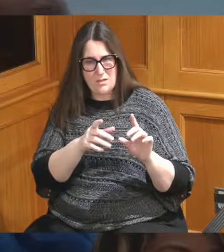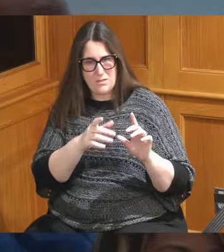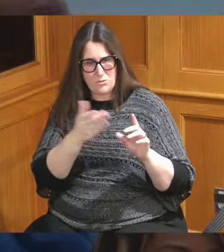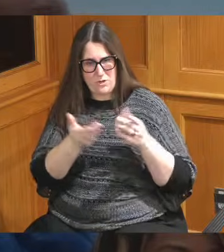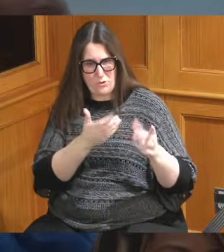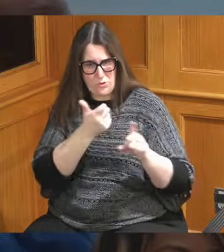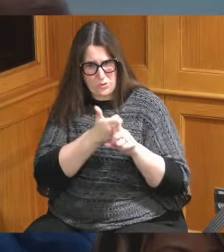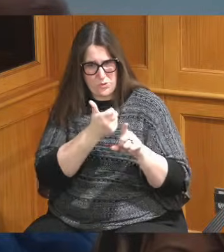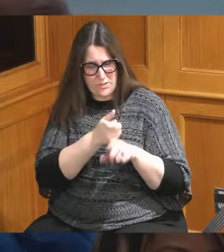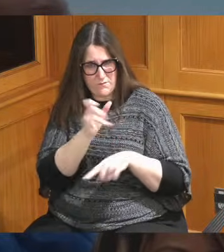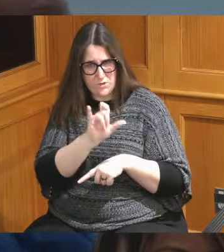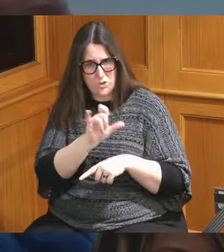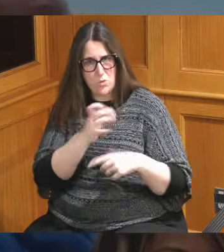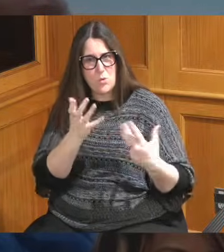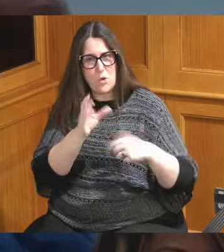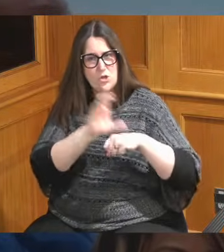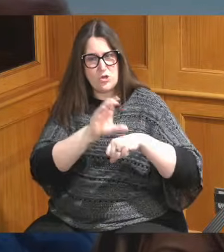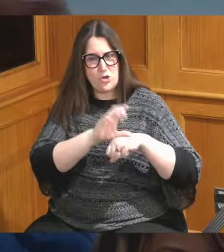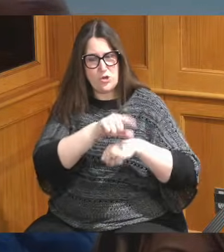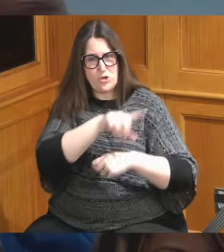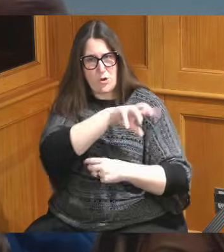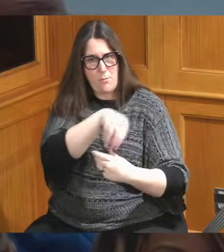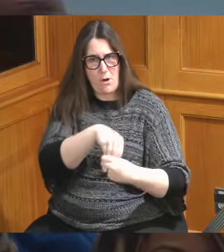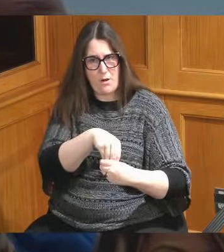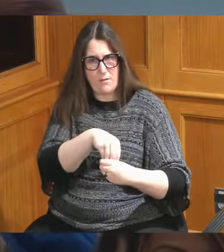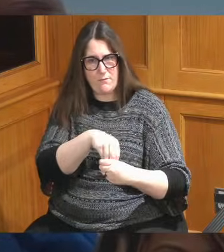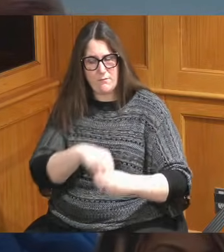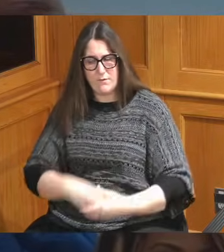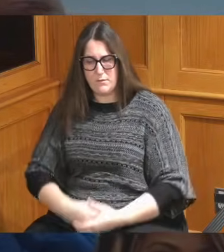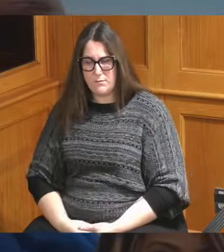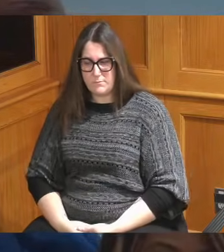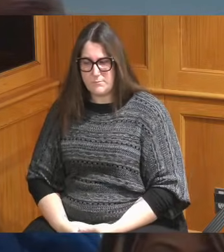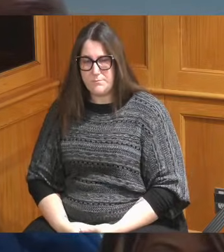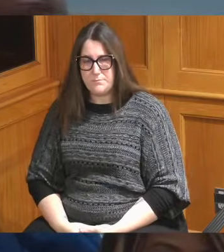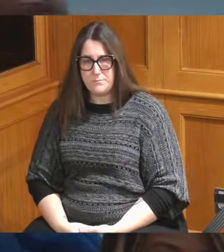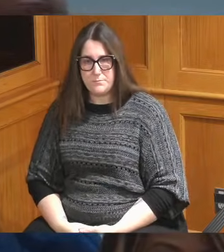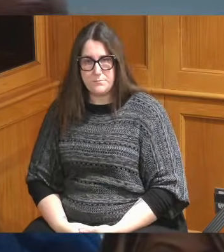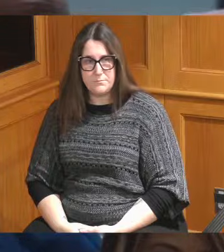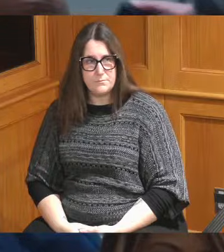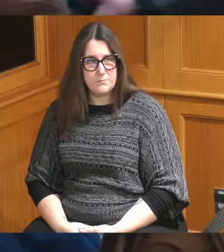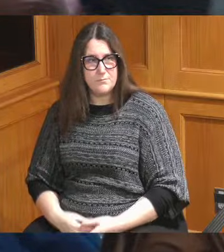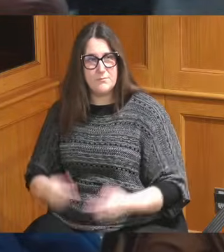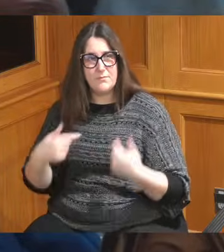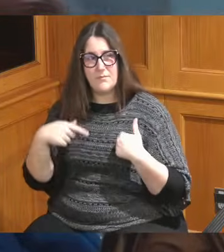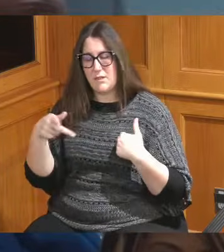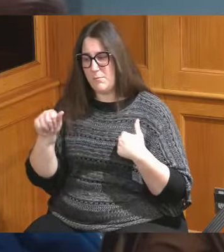yourselves and what church you are affiliated with? Yes. Well, I'm Patricia Atkins and I am